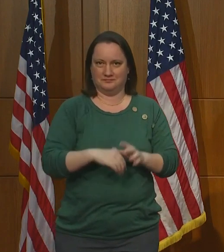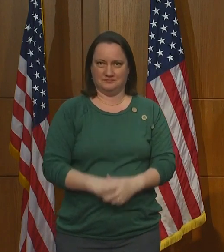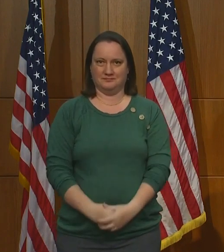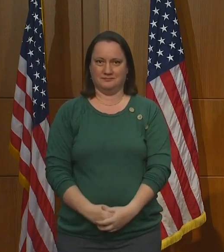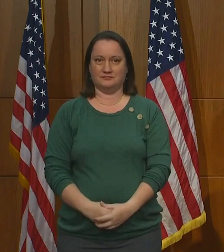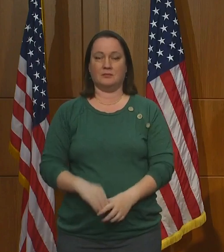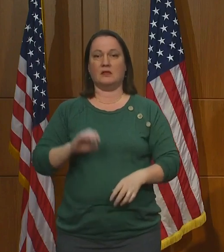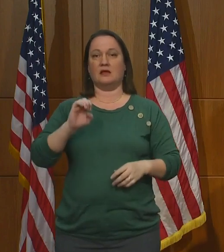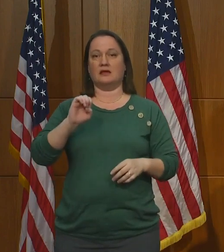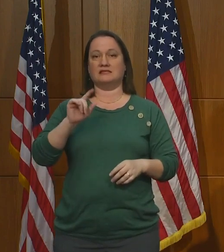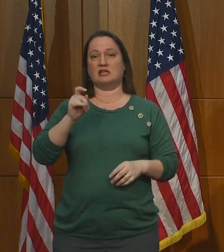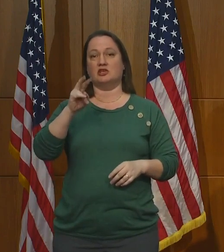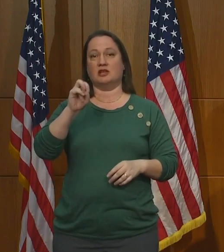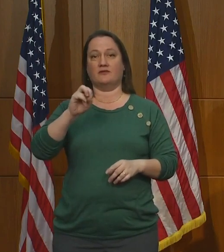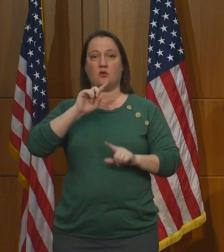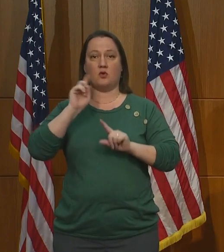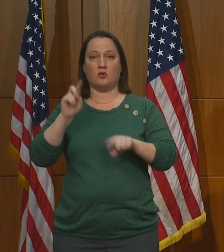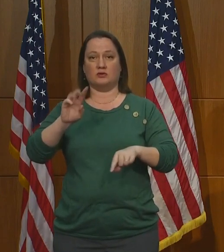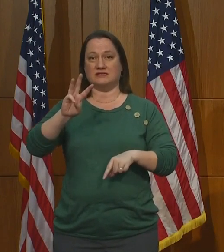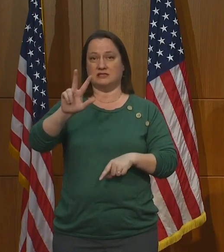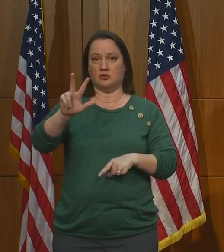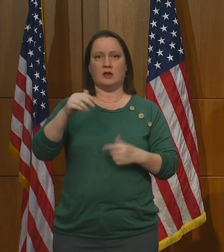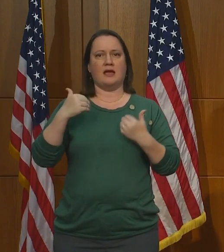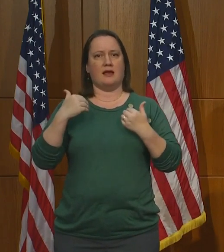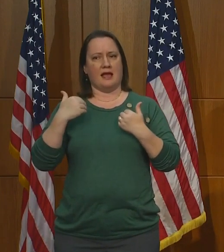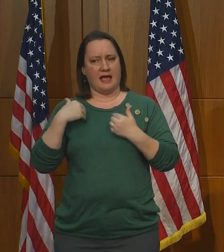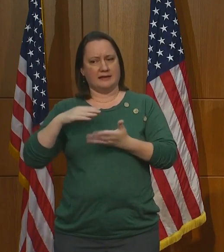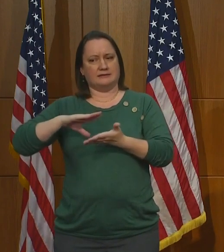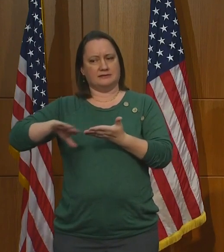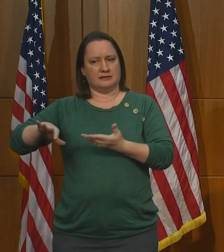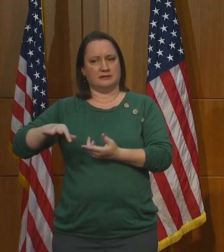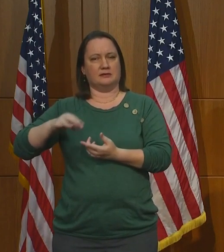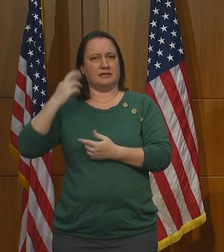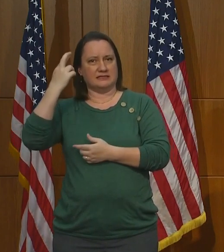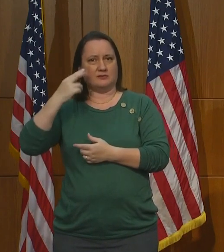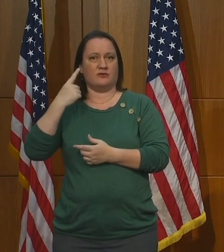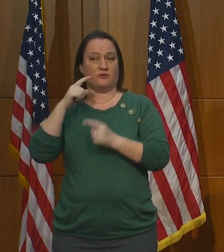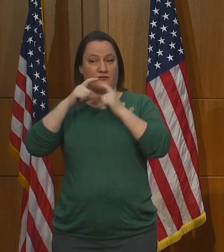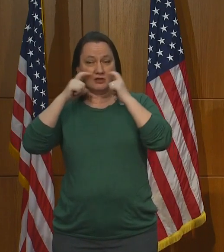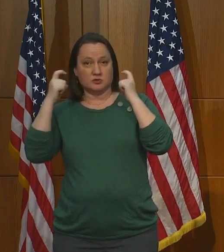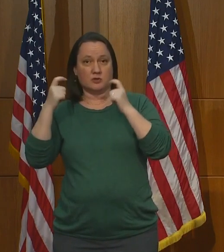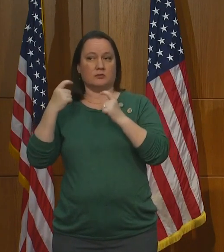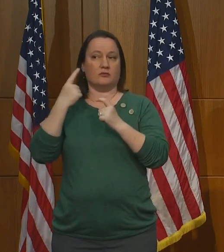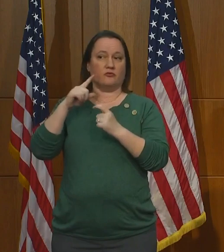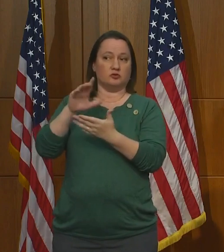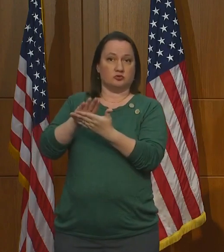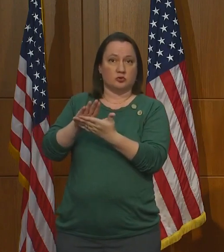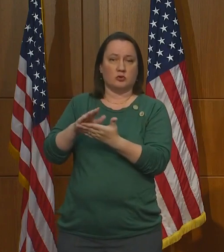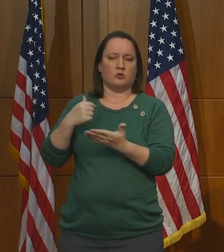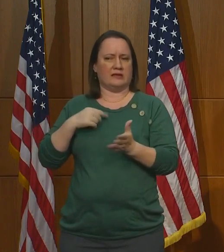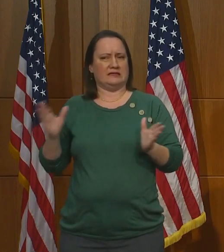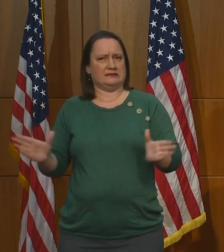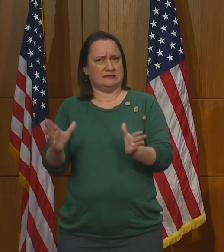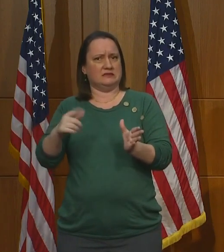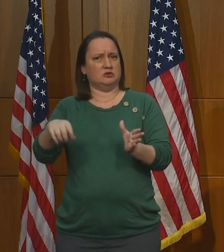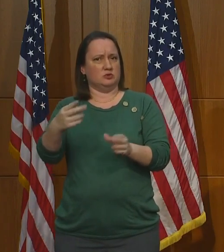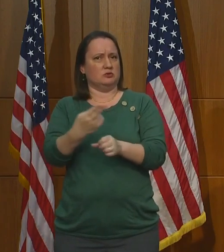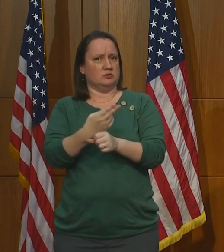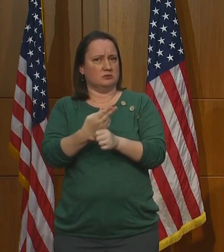MAINTAINED. WHILE OUR EXECUTIVE ORDER SIXTY THREE INCLUDES EXCEPTIONS FOR FACE COVERINGS